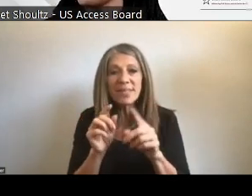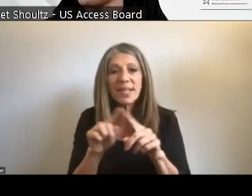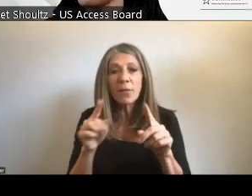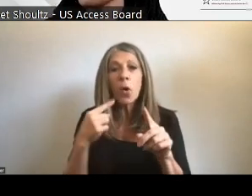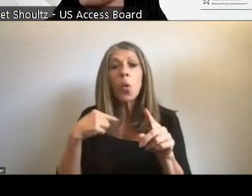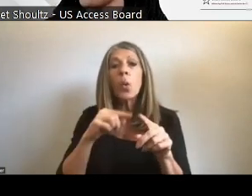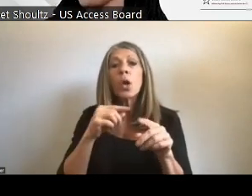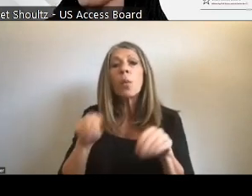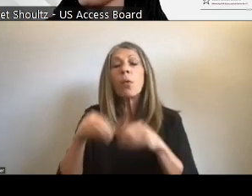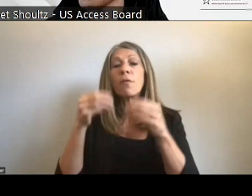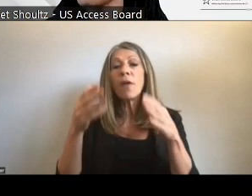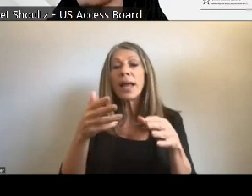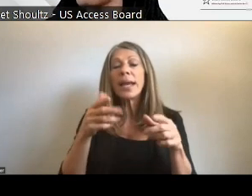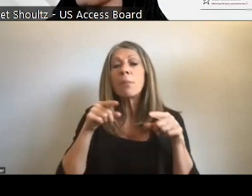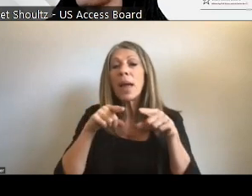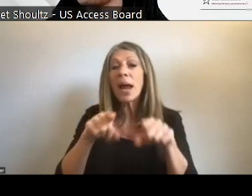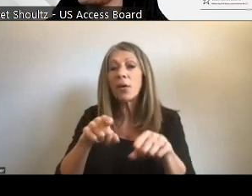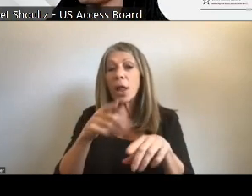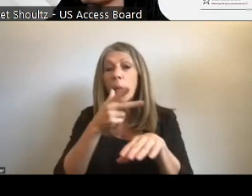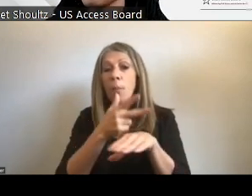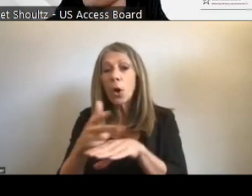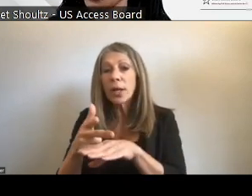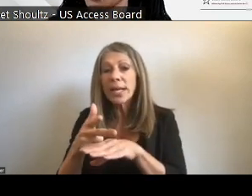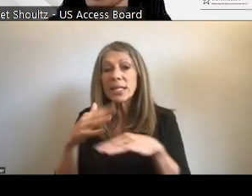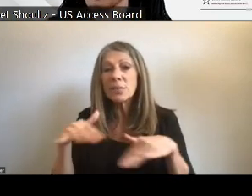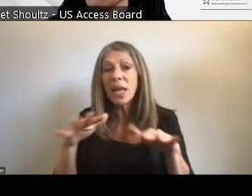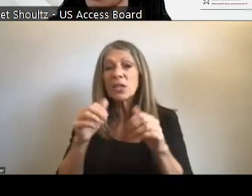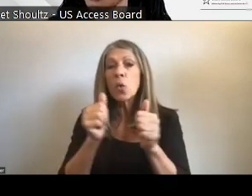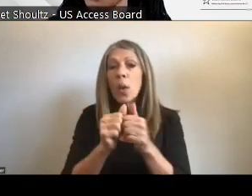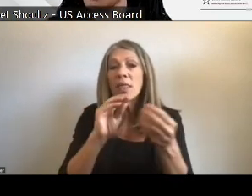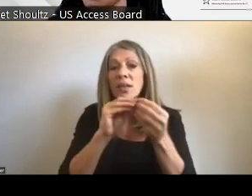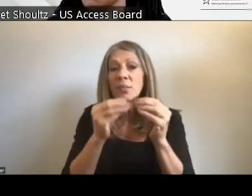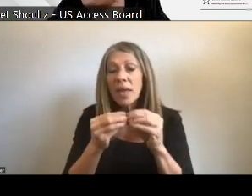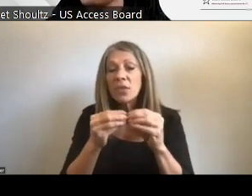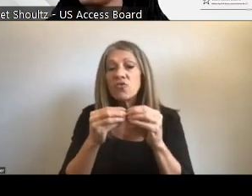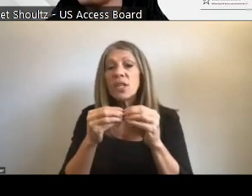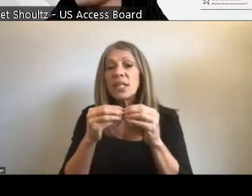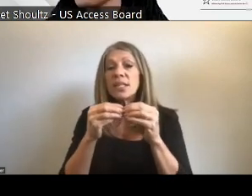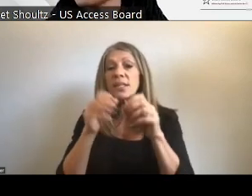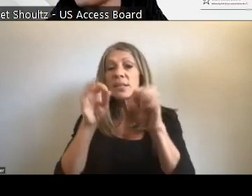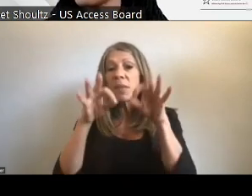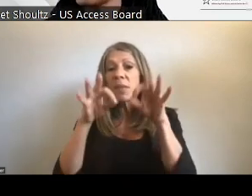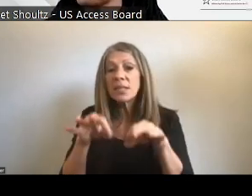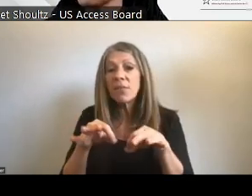parallel on-screen parking spaces with the dimensions specified would result in an